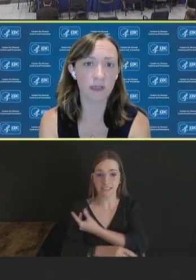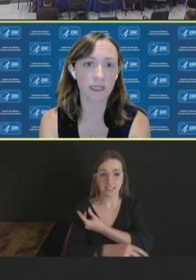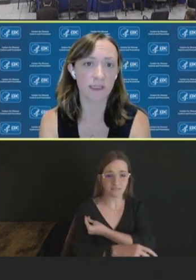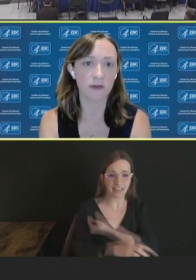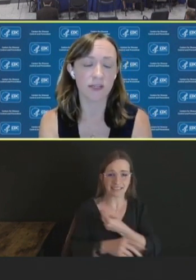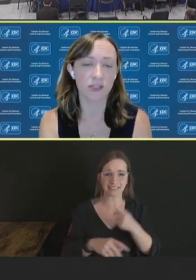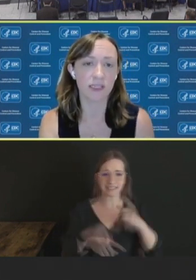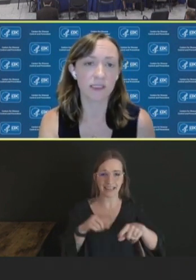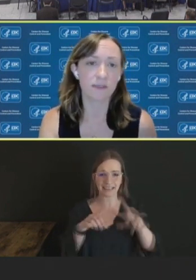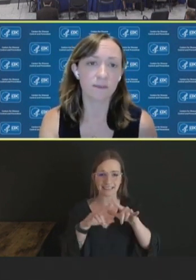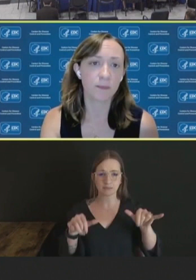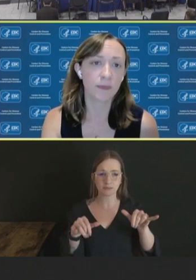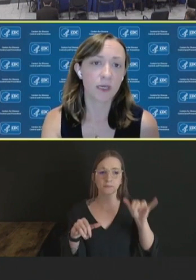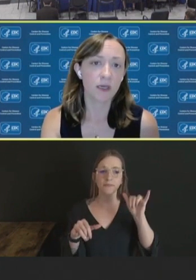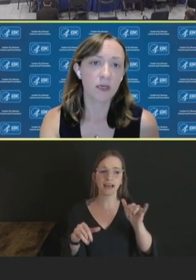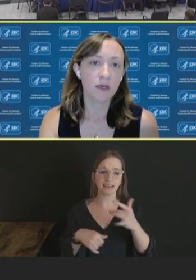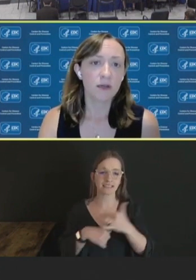considerations.